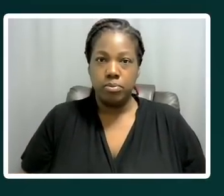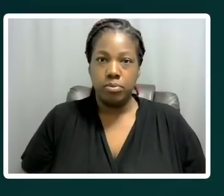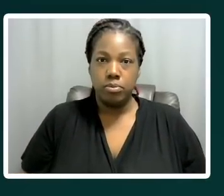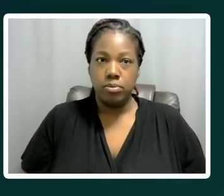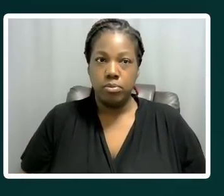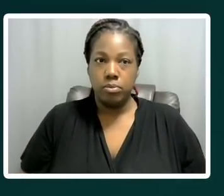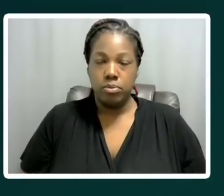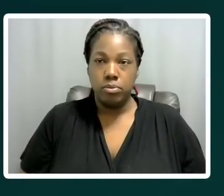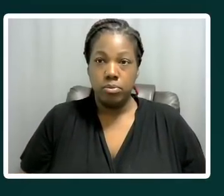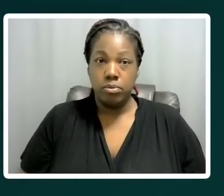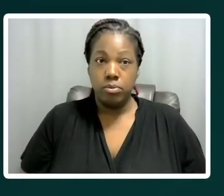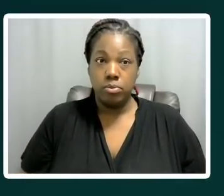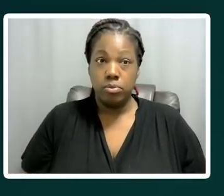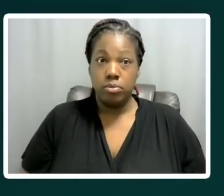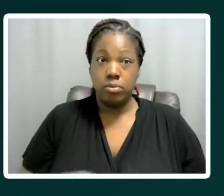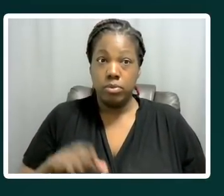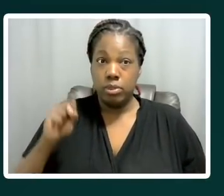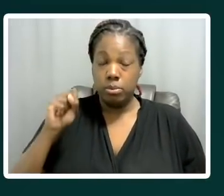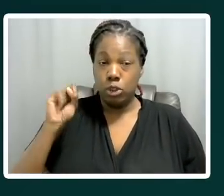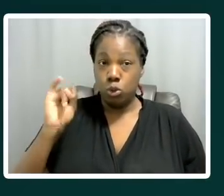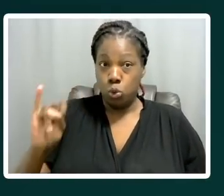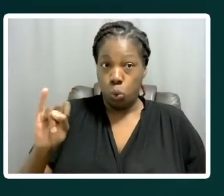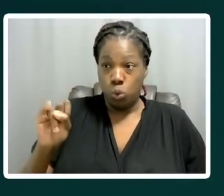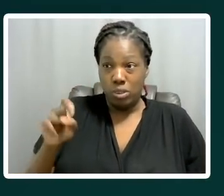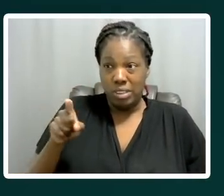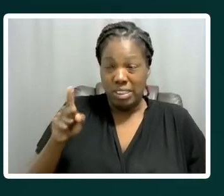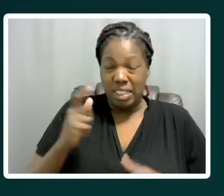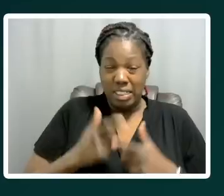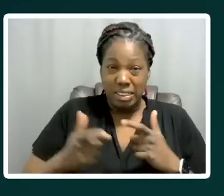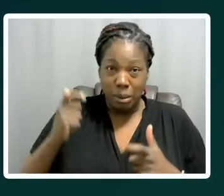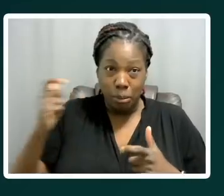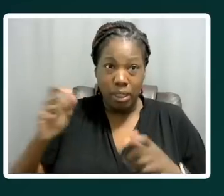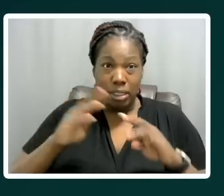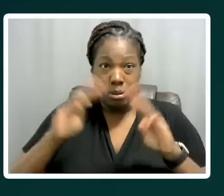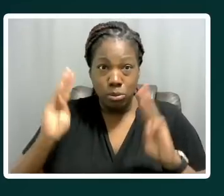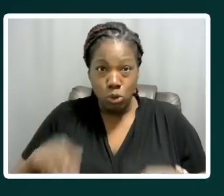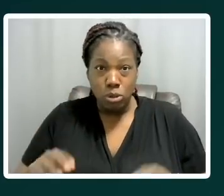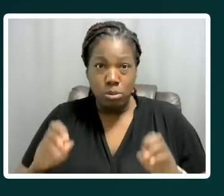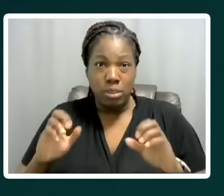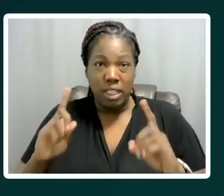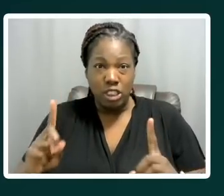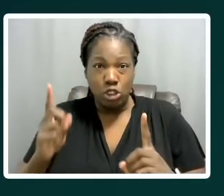The Smithsonian Institution is the largest museum, education, and research complex with the mission